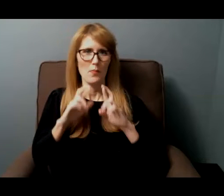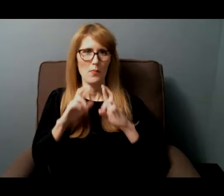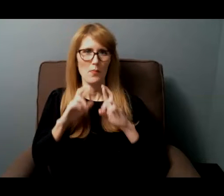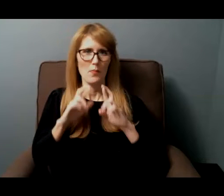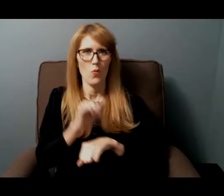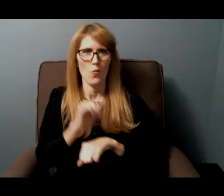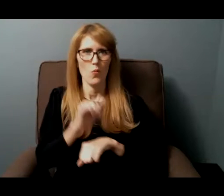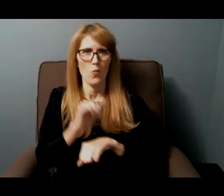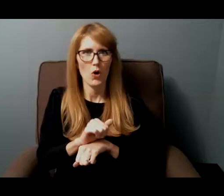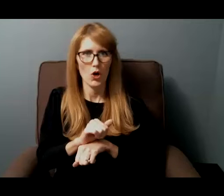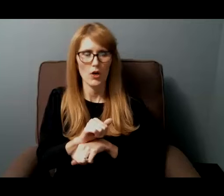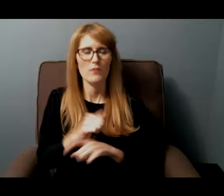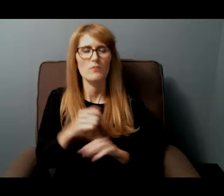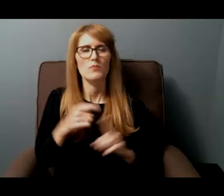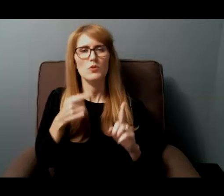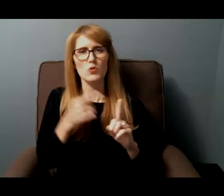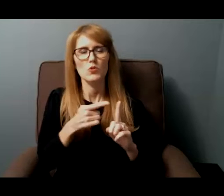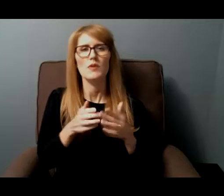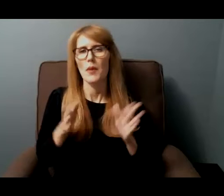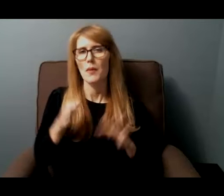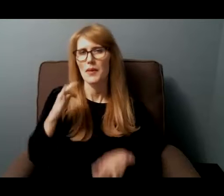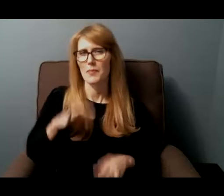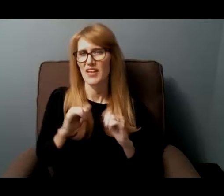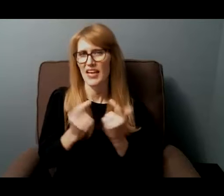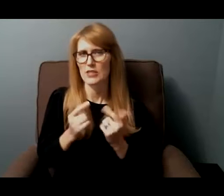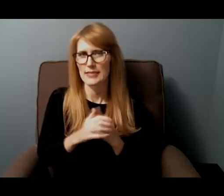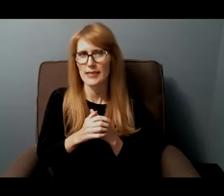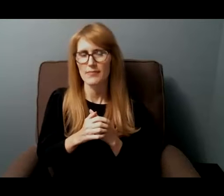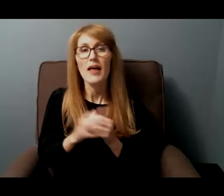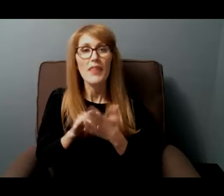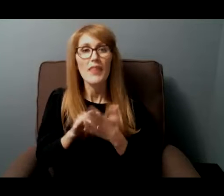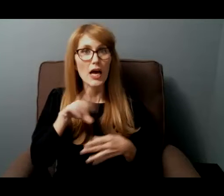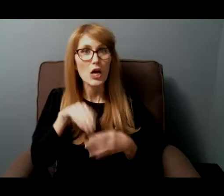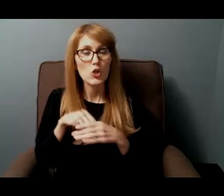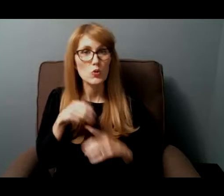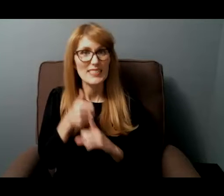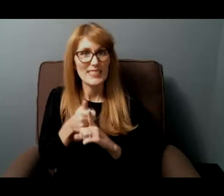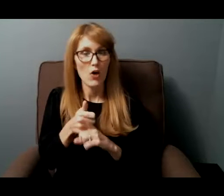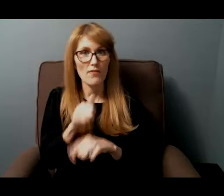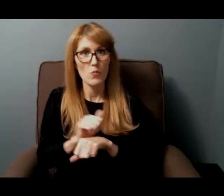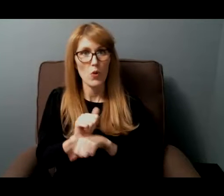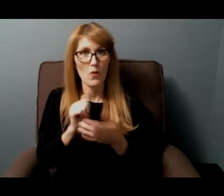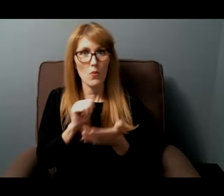public benefit agencies. And that includes self employment work, not just wage employment work.